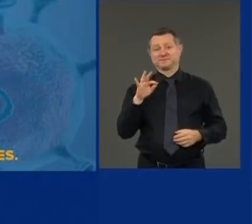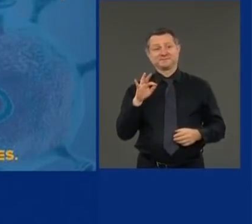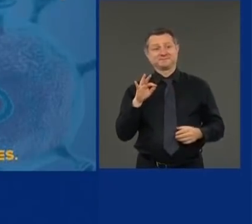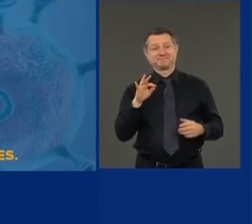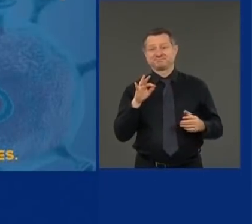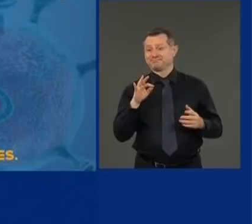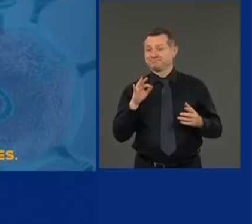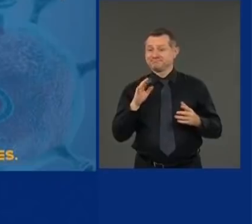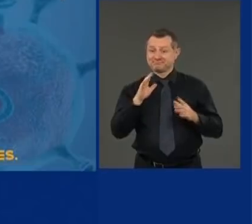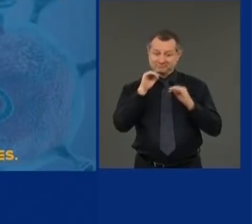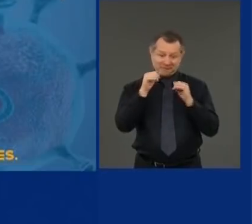OVERCOME THE PROBLEM.